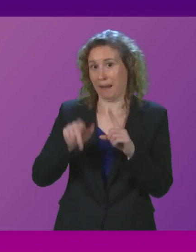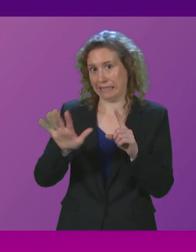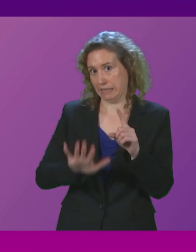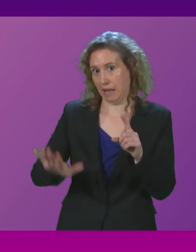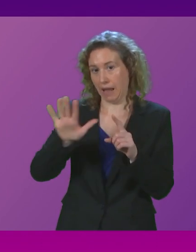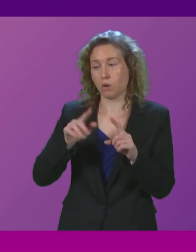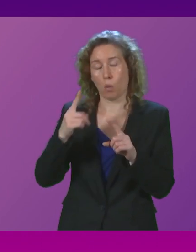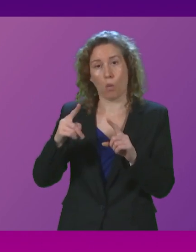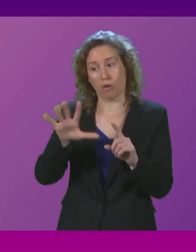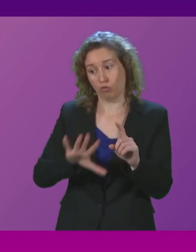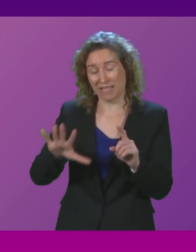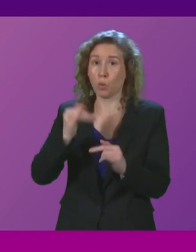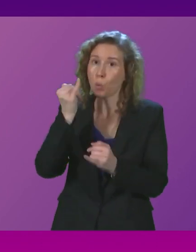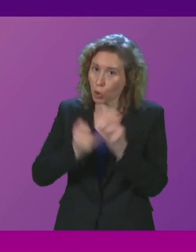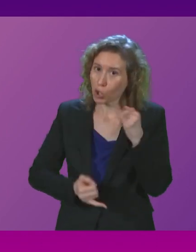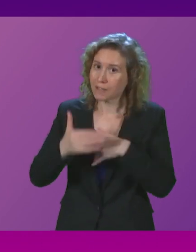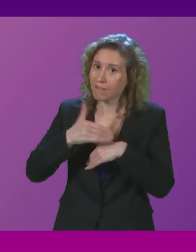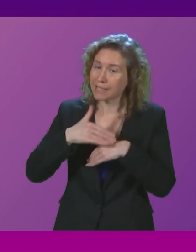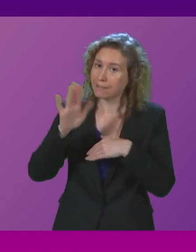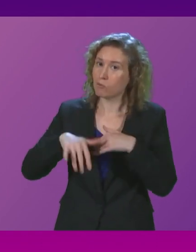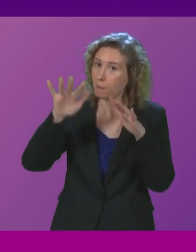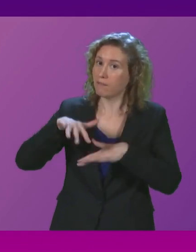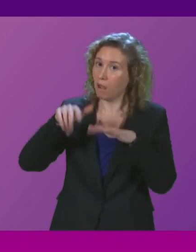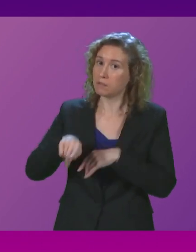the regions that has been worst affected by the flooding.